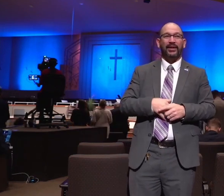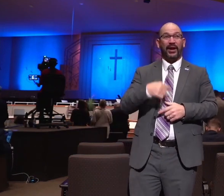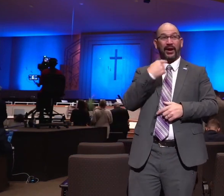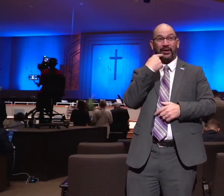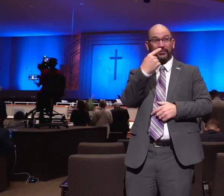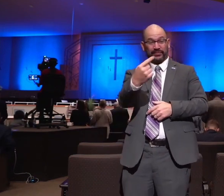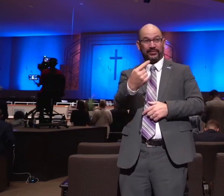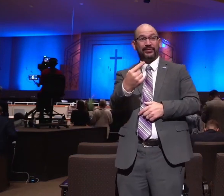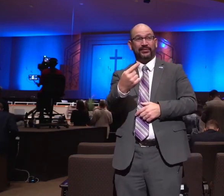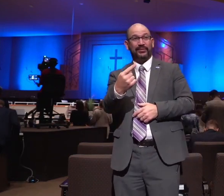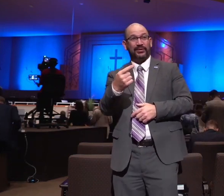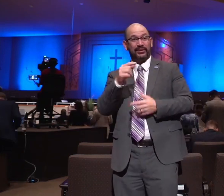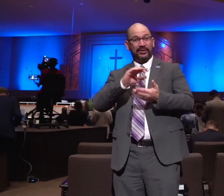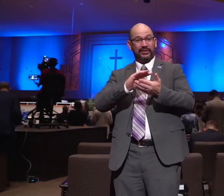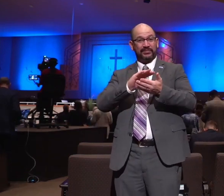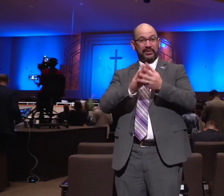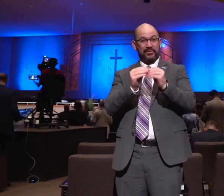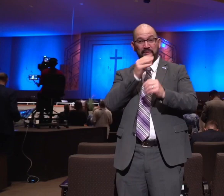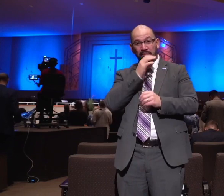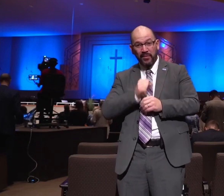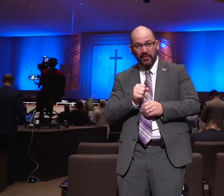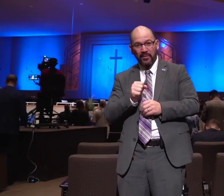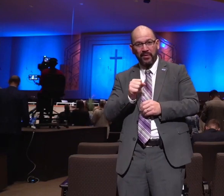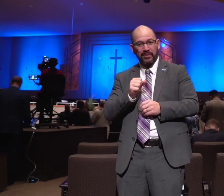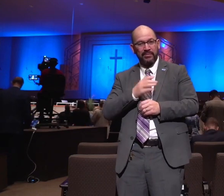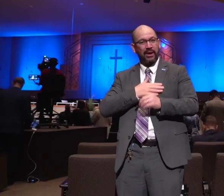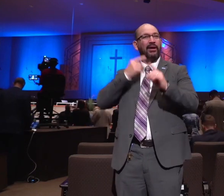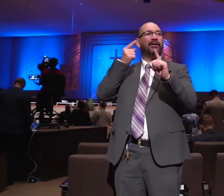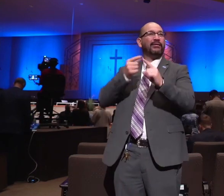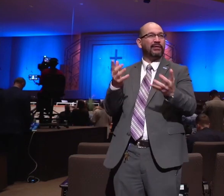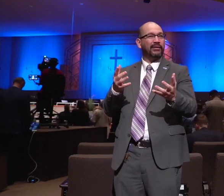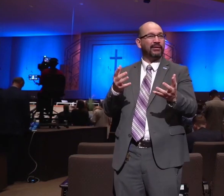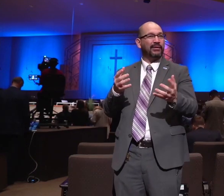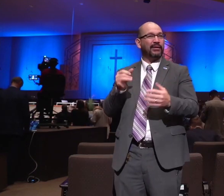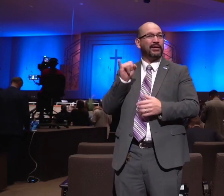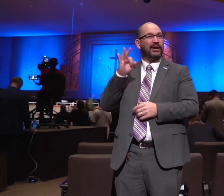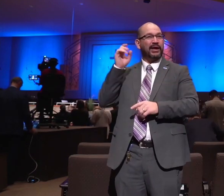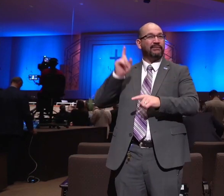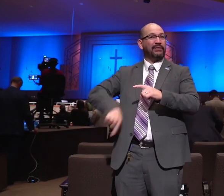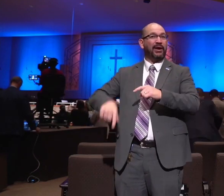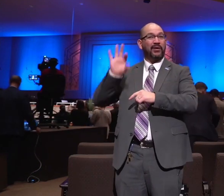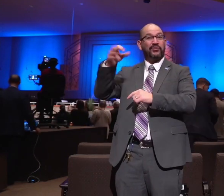as I get older is if you can't be good be short